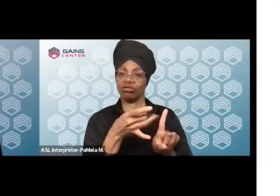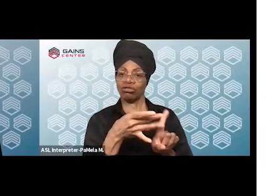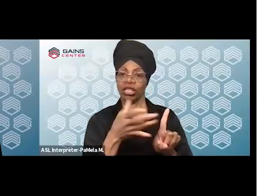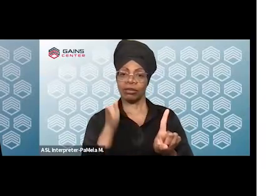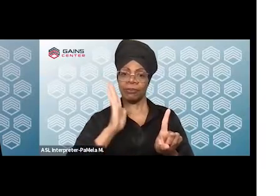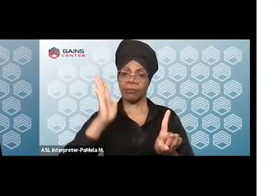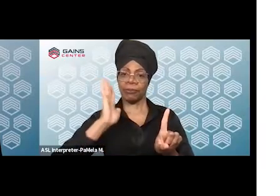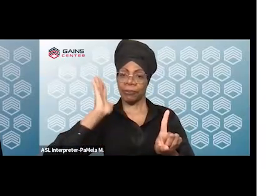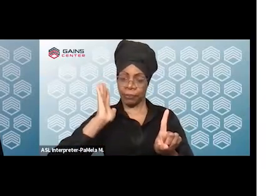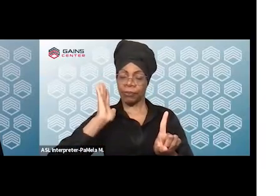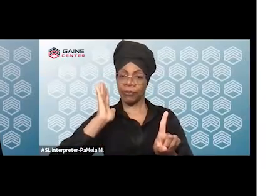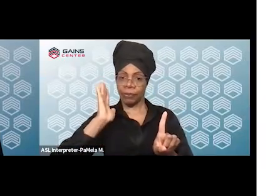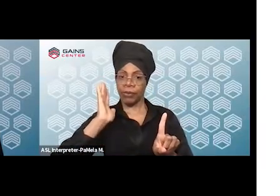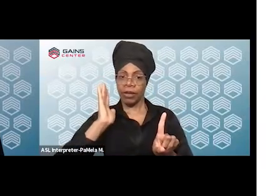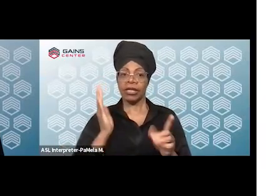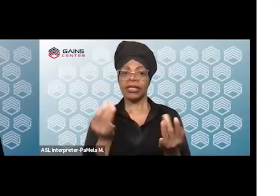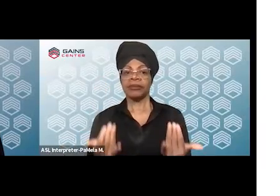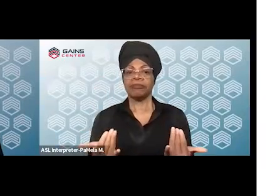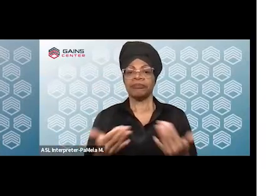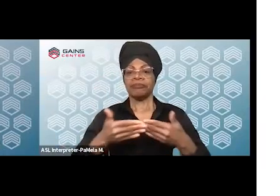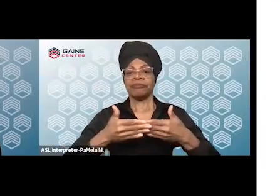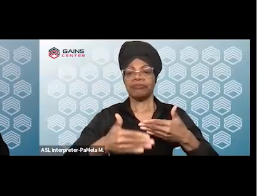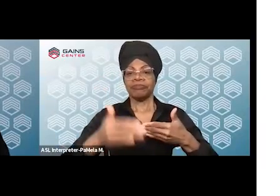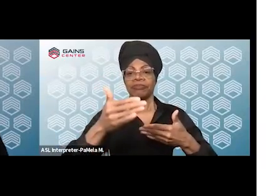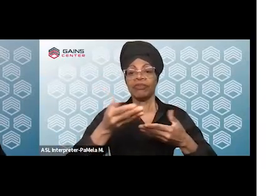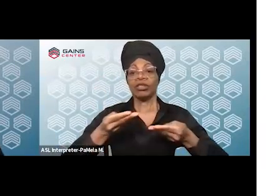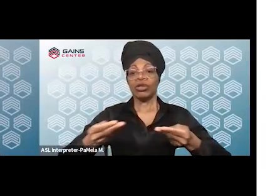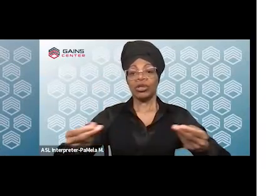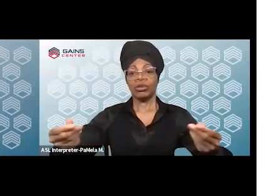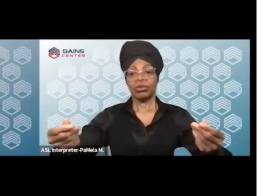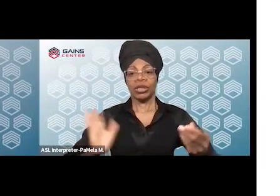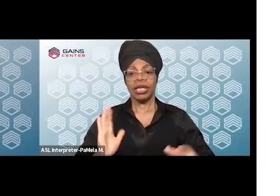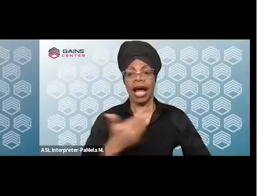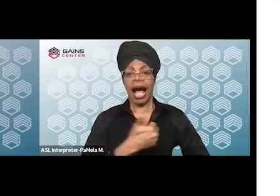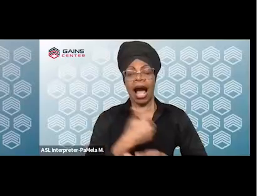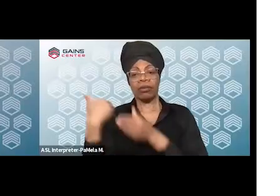So, let's move to the solution. Our duty is to help them heal.